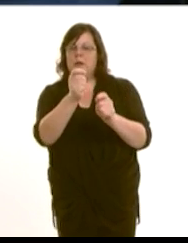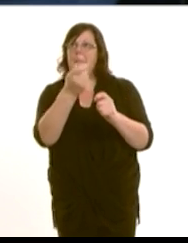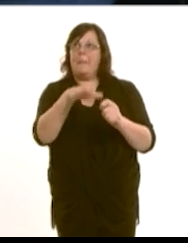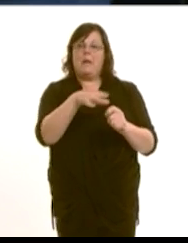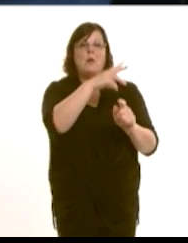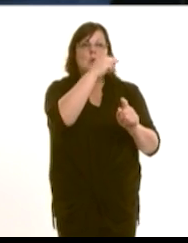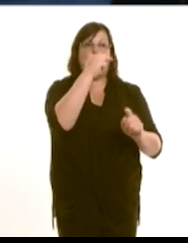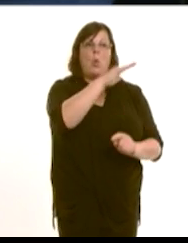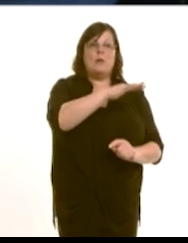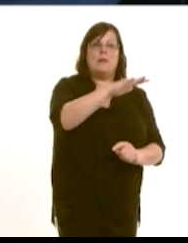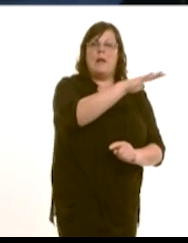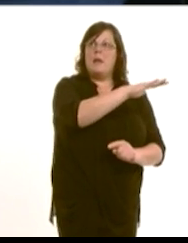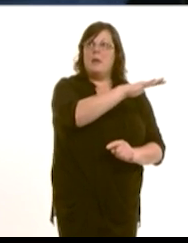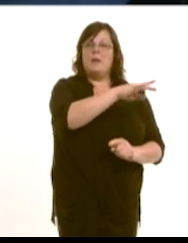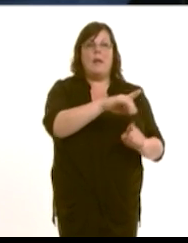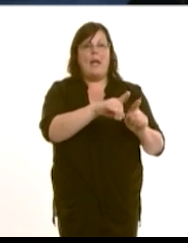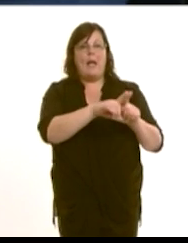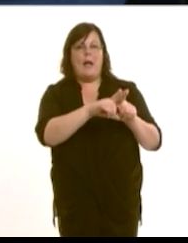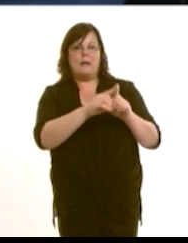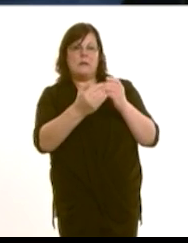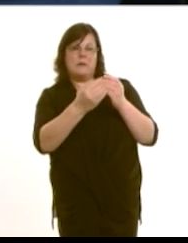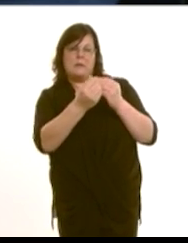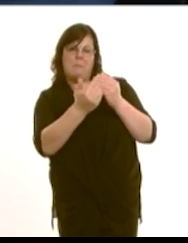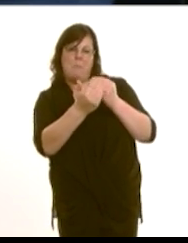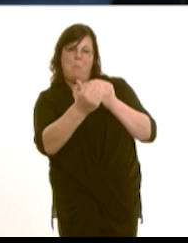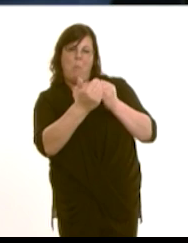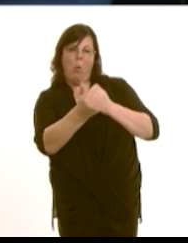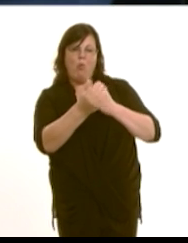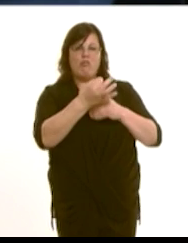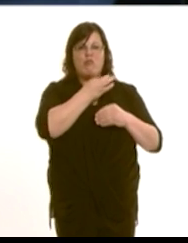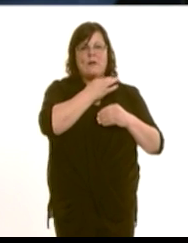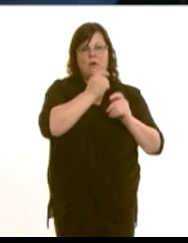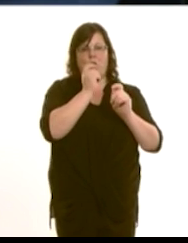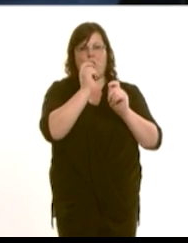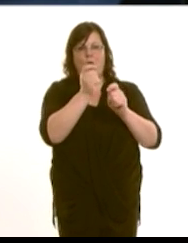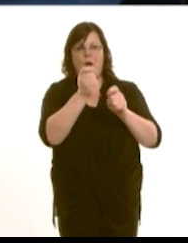and a further number are facing job losses in north-east Wales and in Ceredigion.